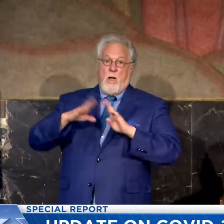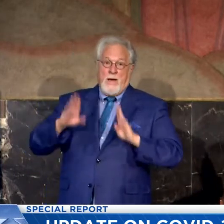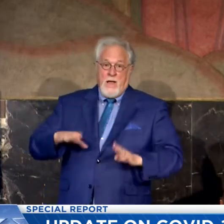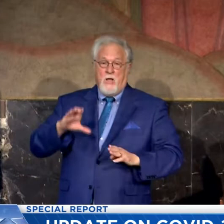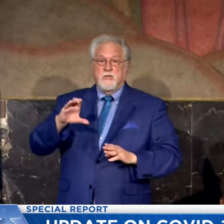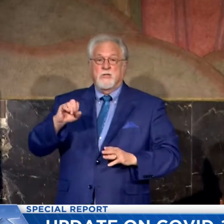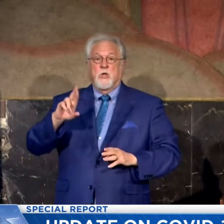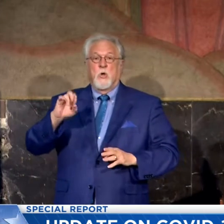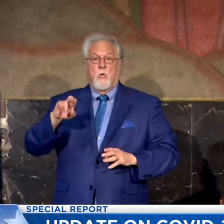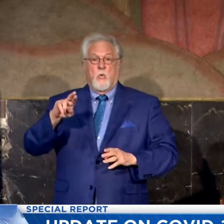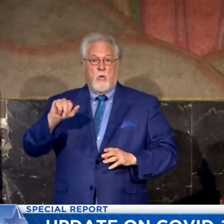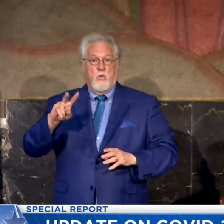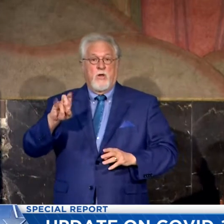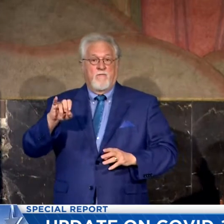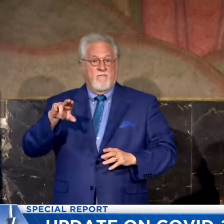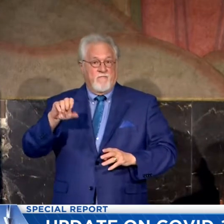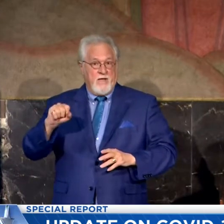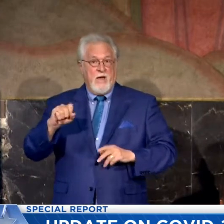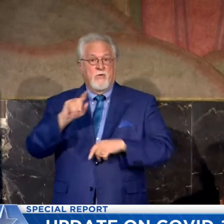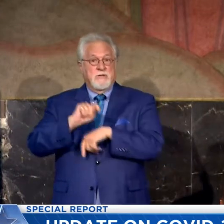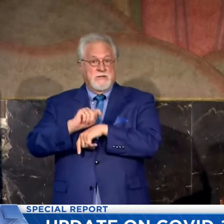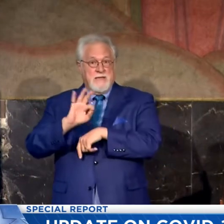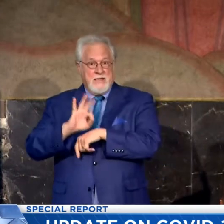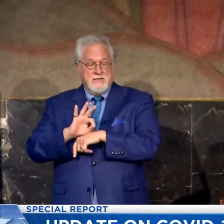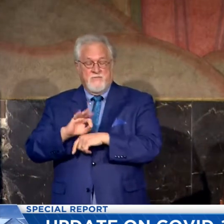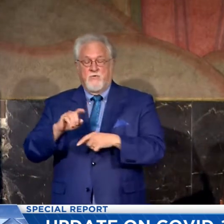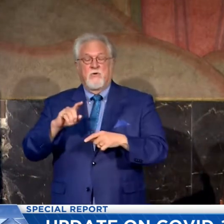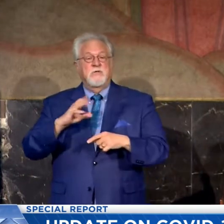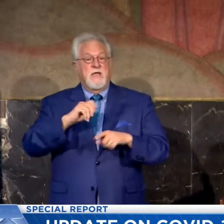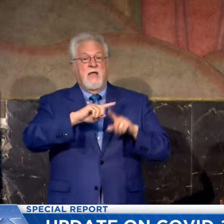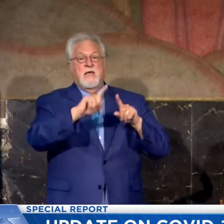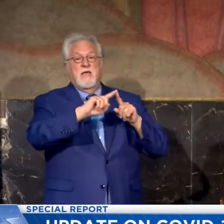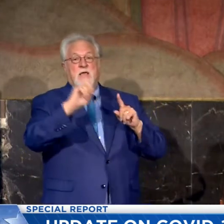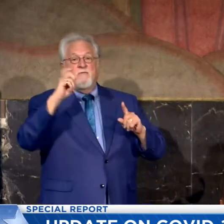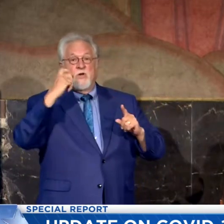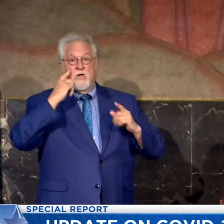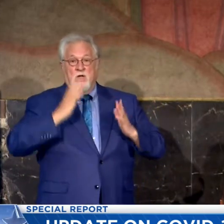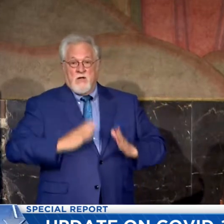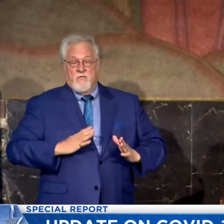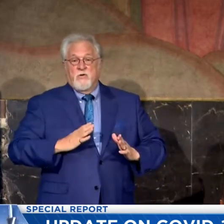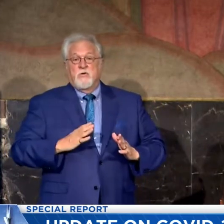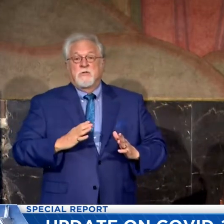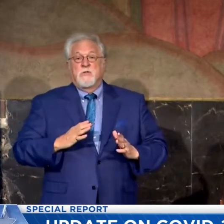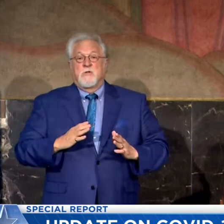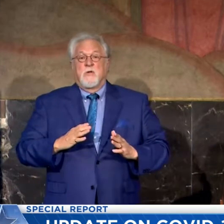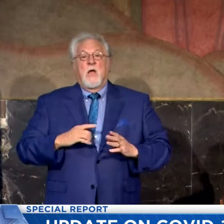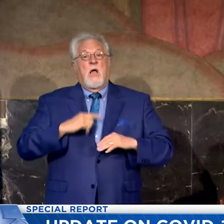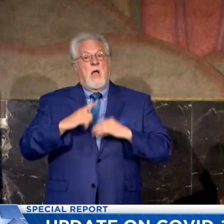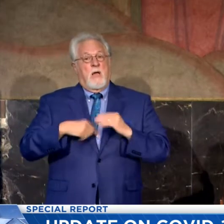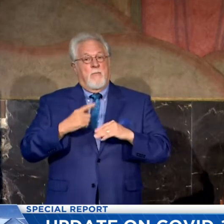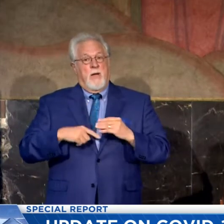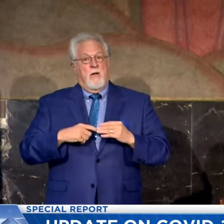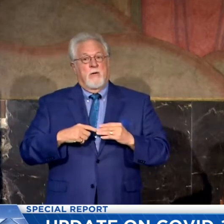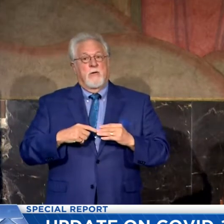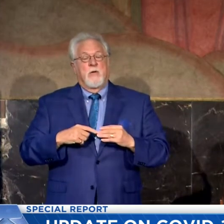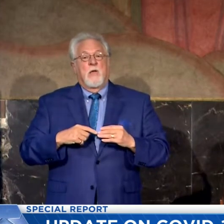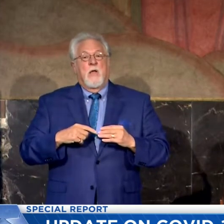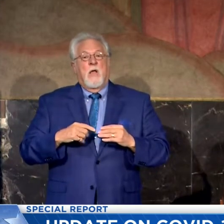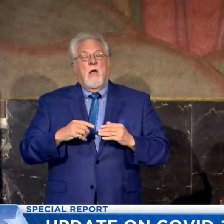I WILL TELL YOU THAT I GET ACCOLADES FROM THE WHITE HOUSE CORONAVIRUS TASK FORCE MEMBERS